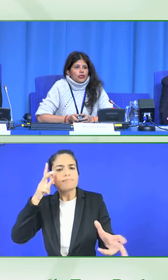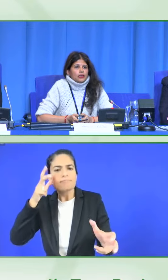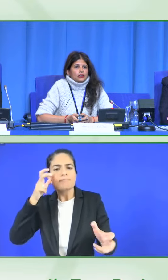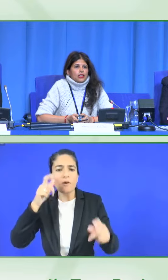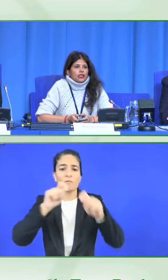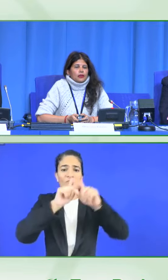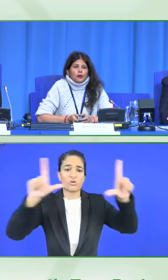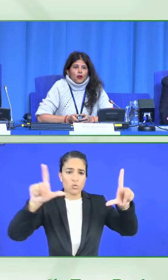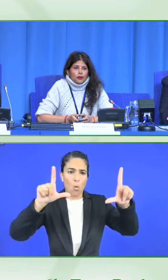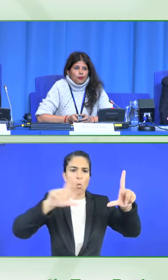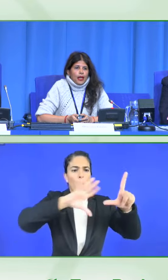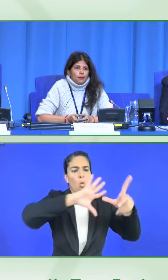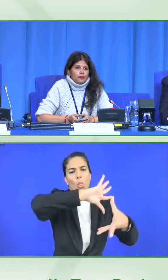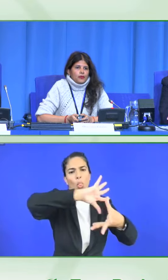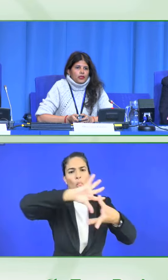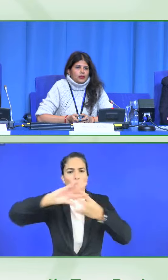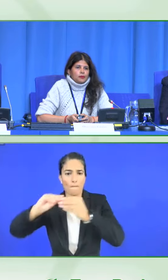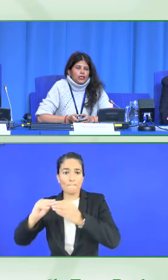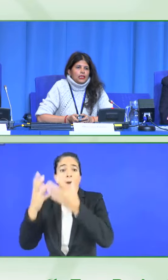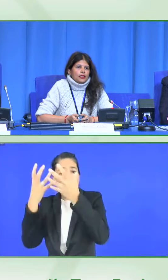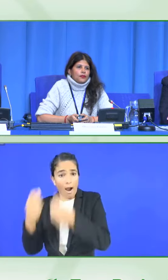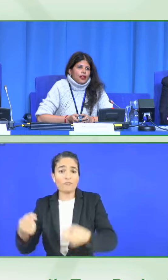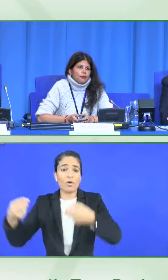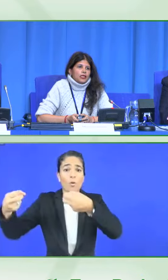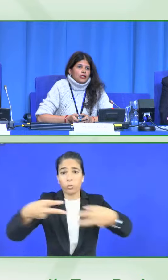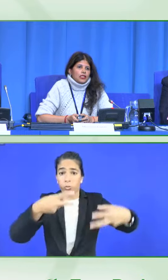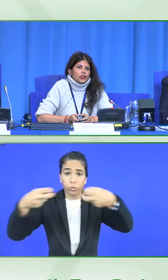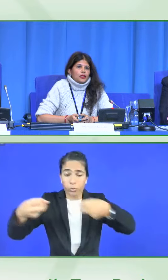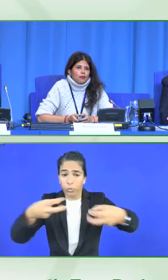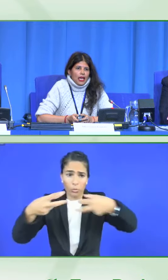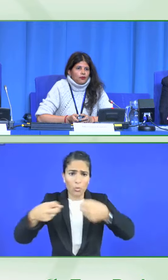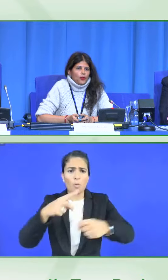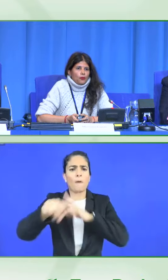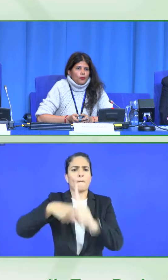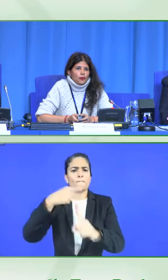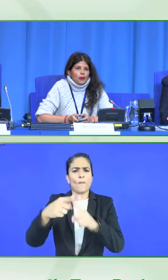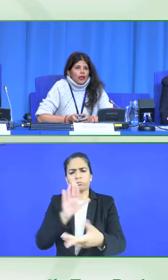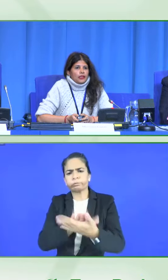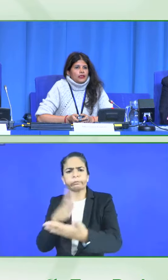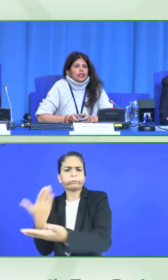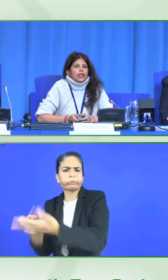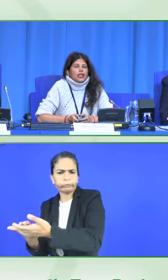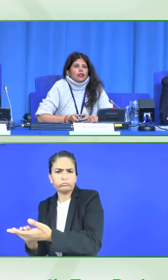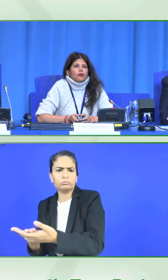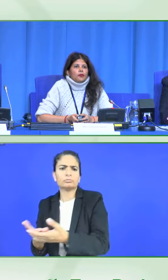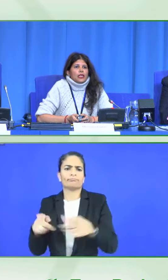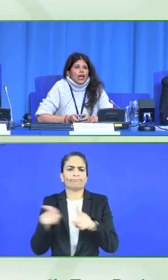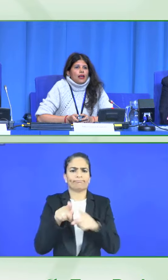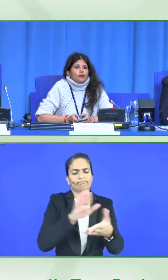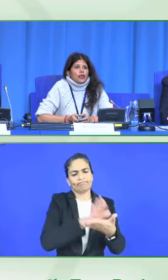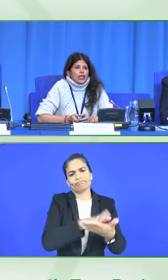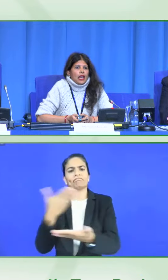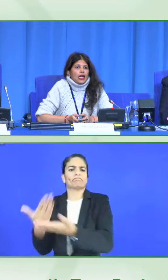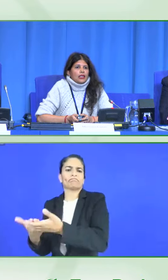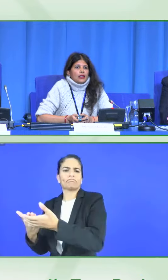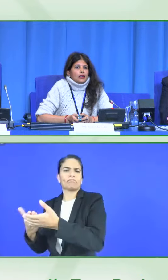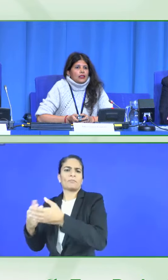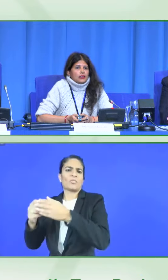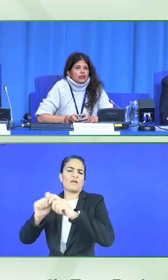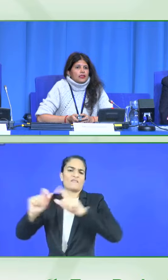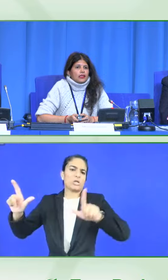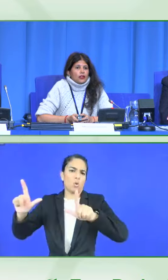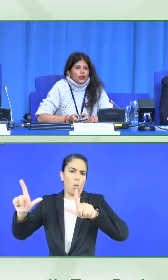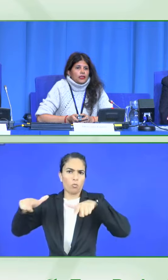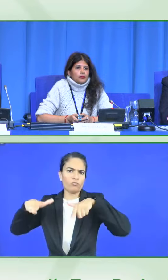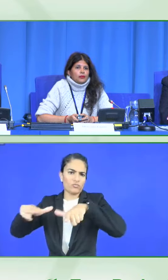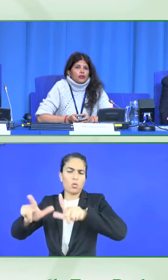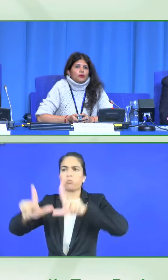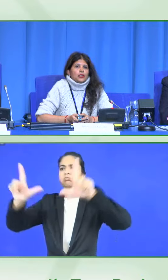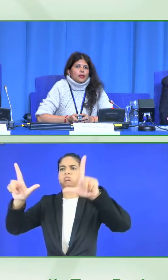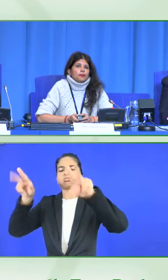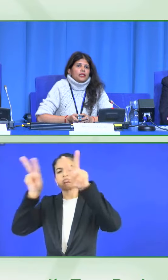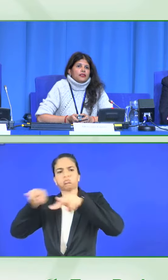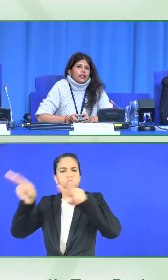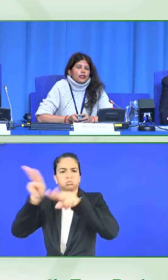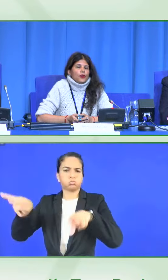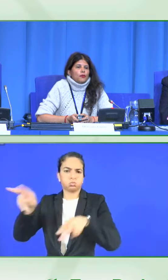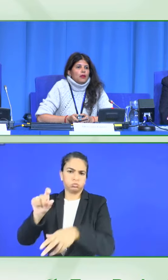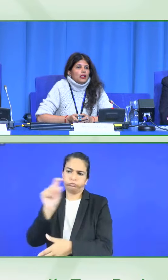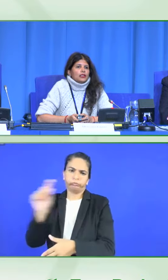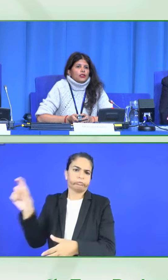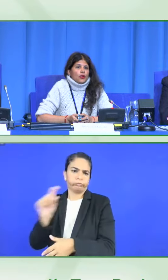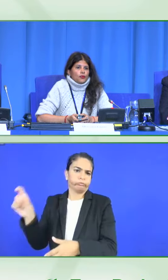for example change the point of size, you can click here and it will open up the control